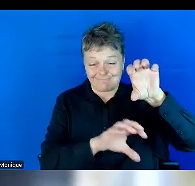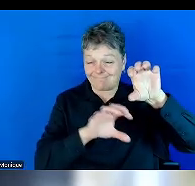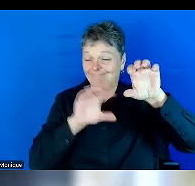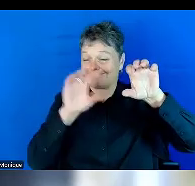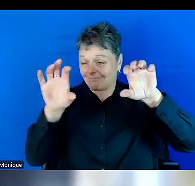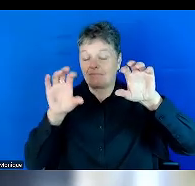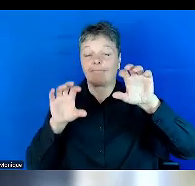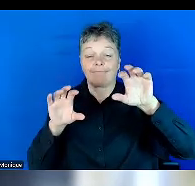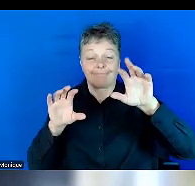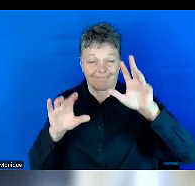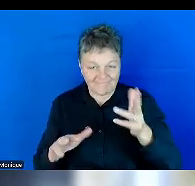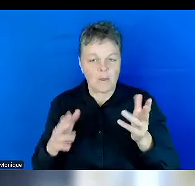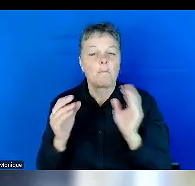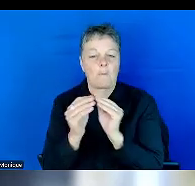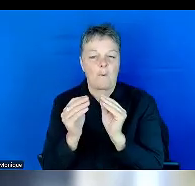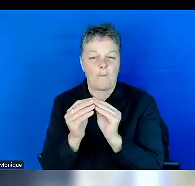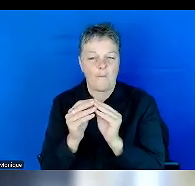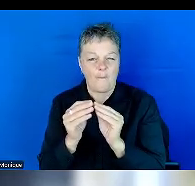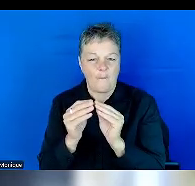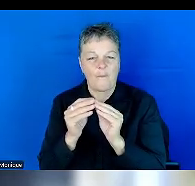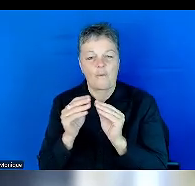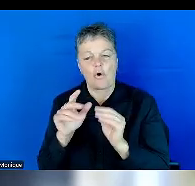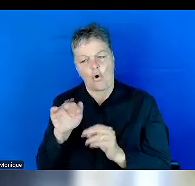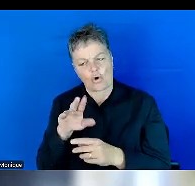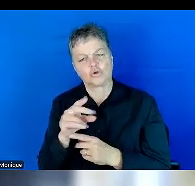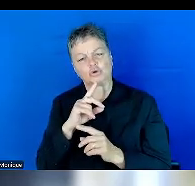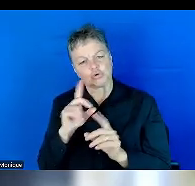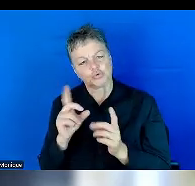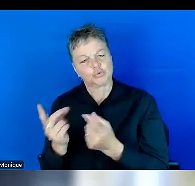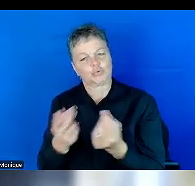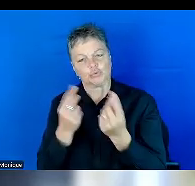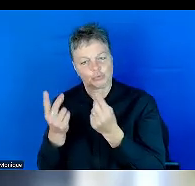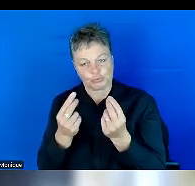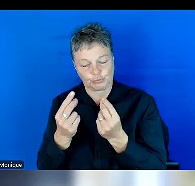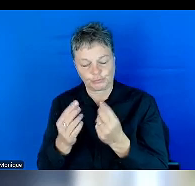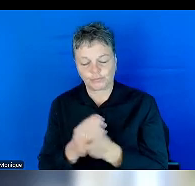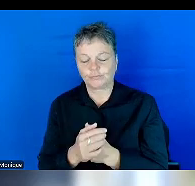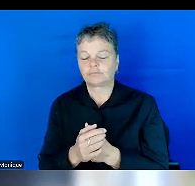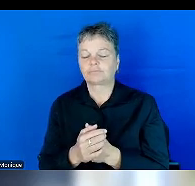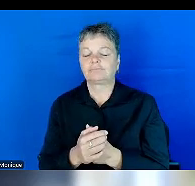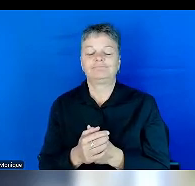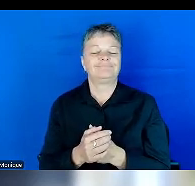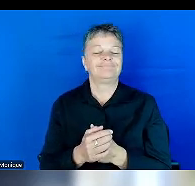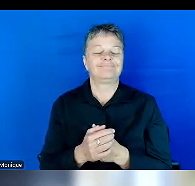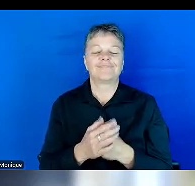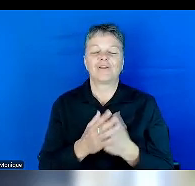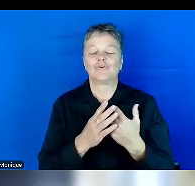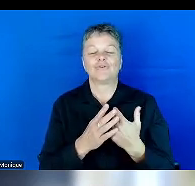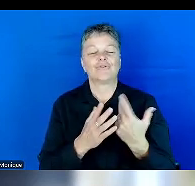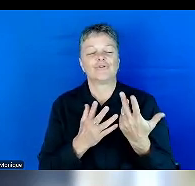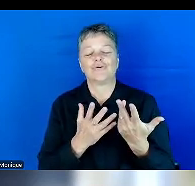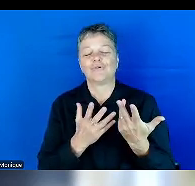for for your information as well as beyond legal services or direct legal services to persons with